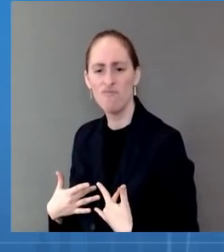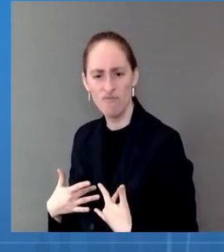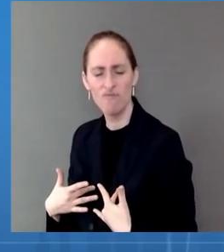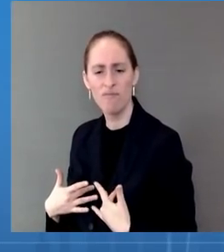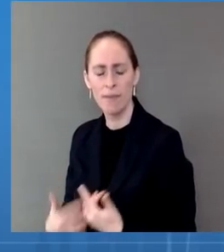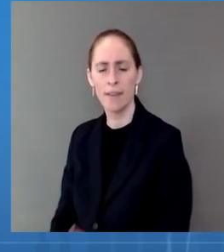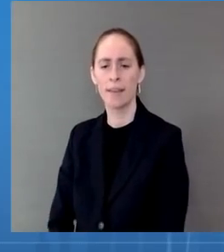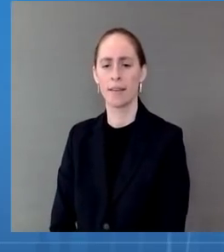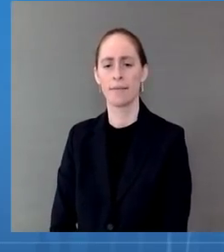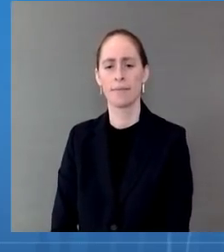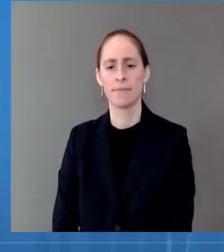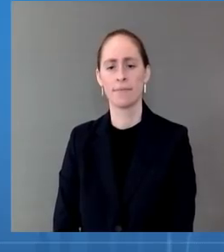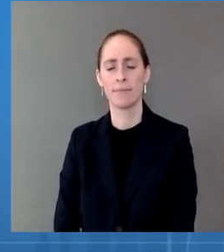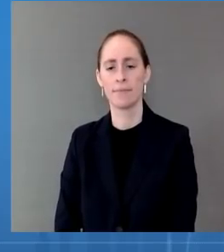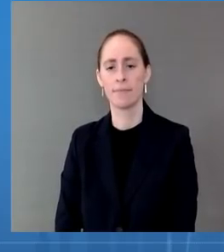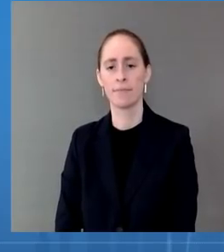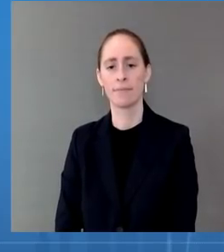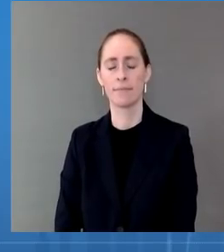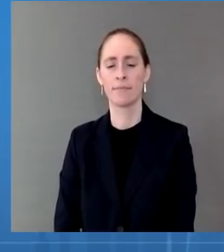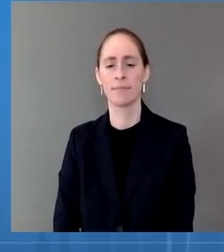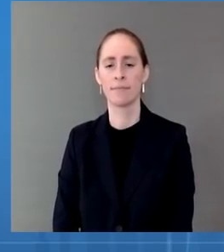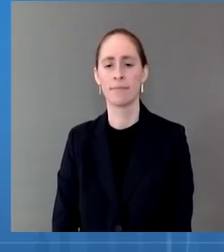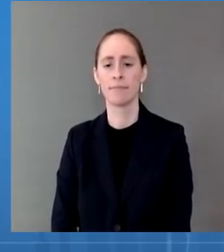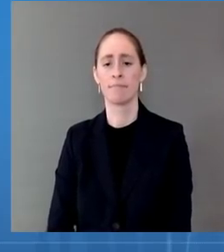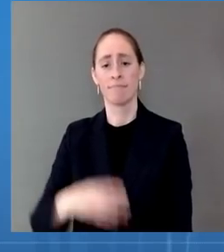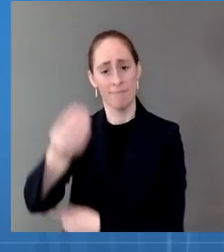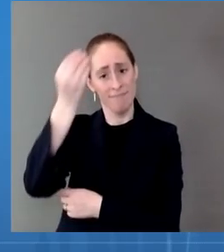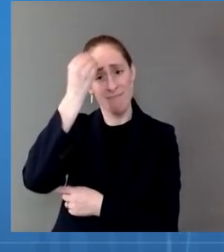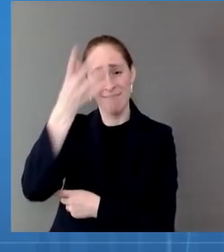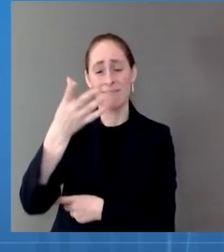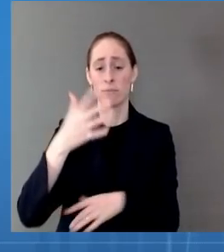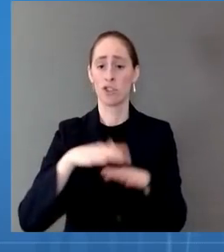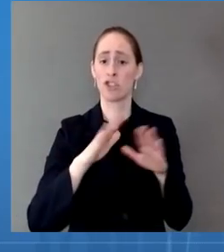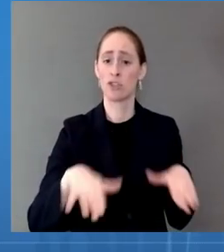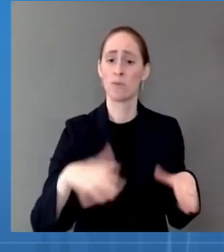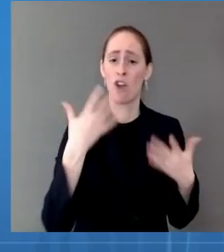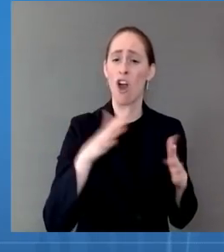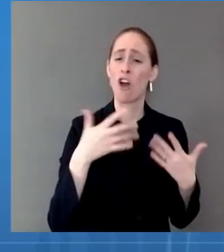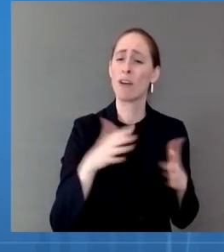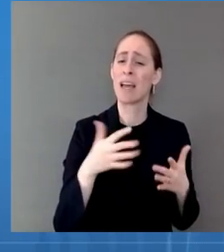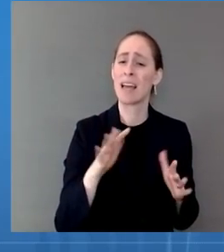In 2019, one in three high school students and half of female high school students